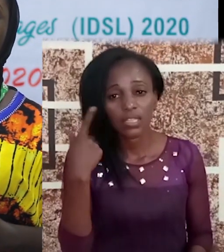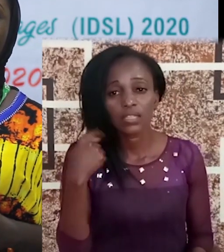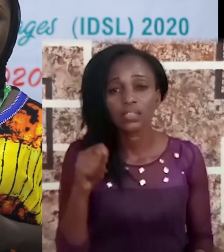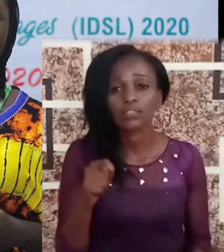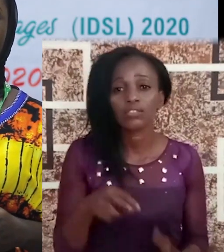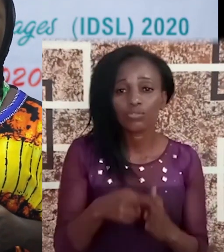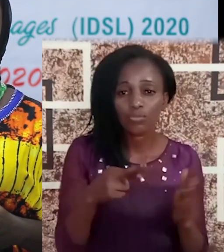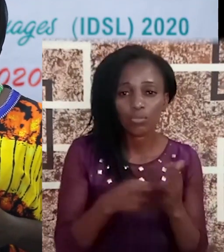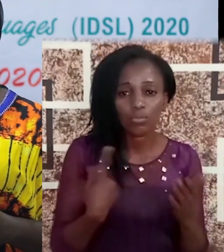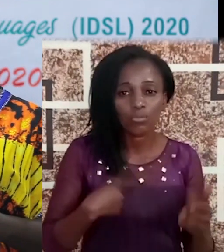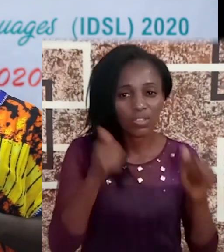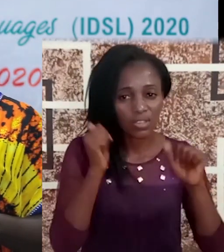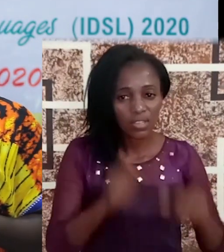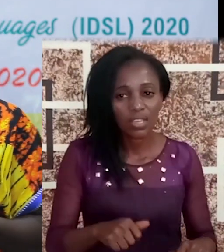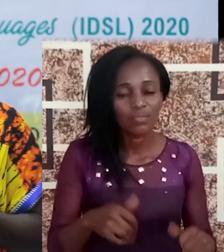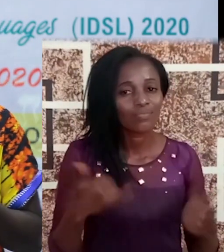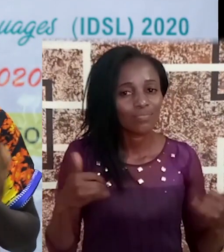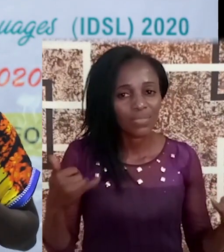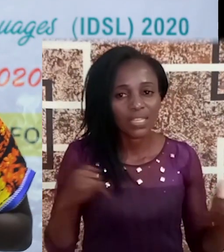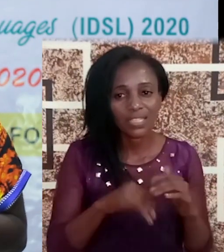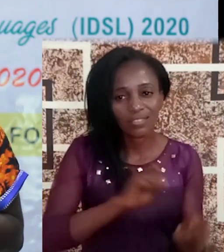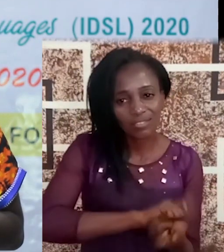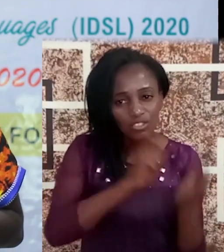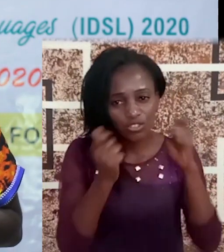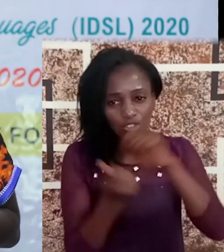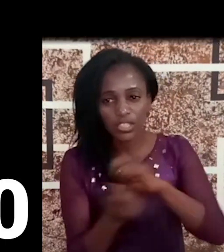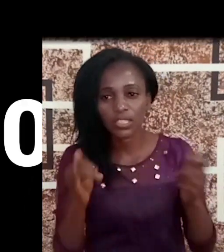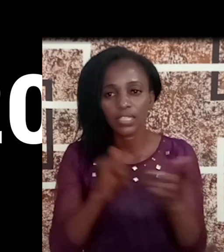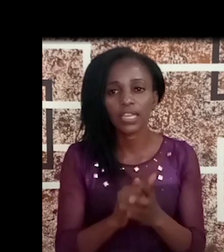and other human rights of people with disabilities, we understand the role we can play in changing the narrative.